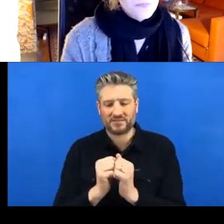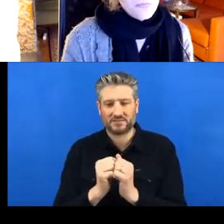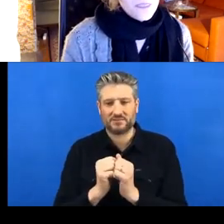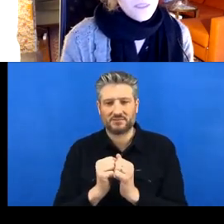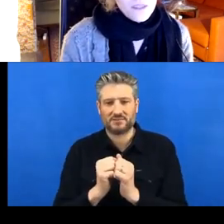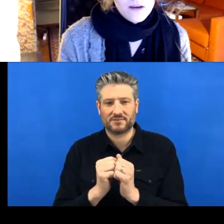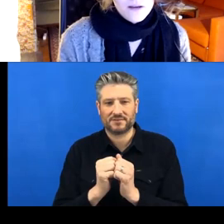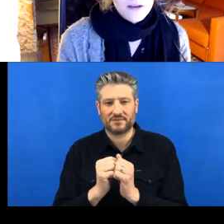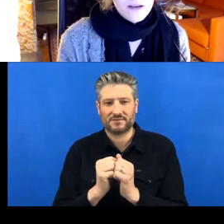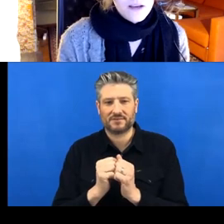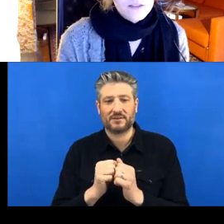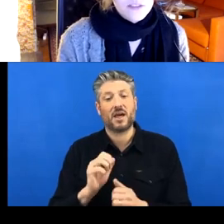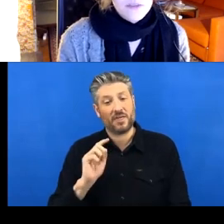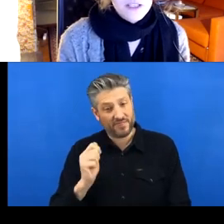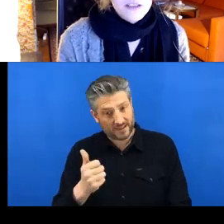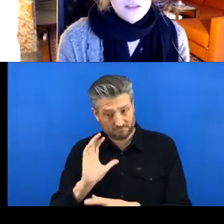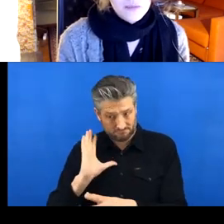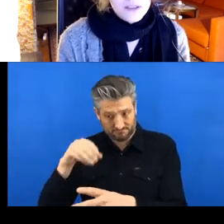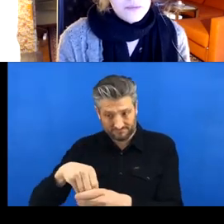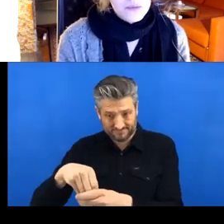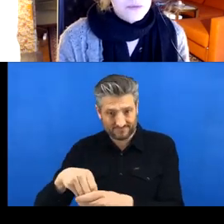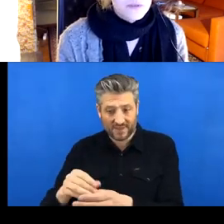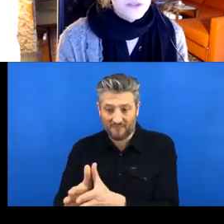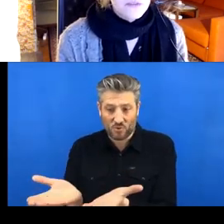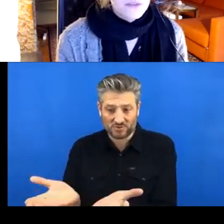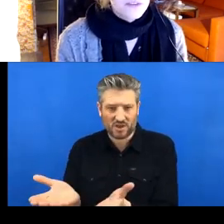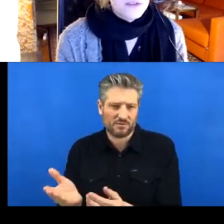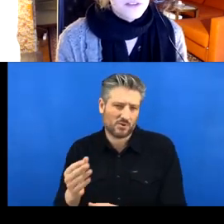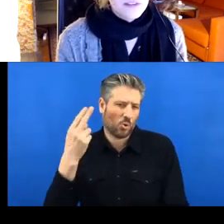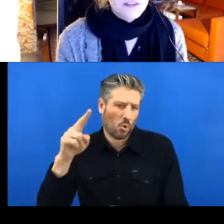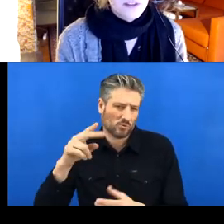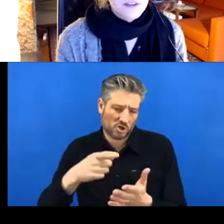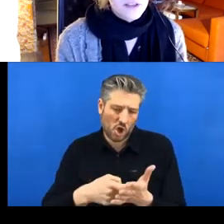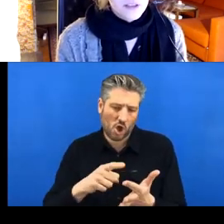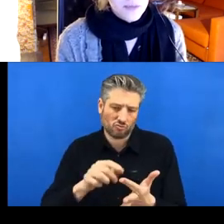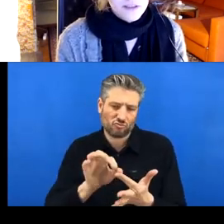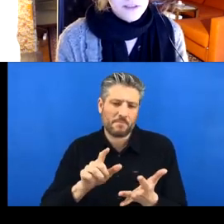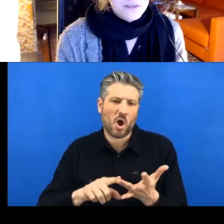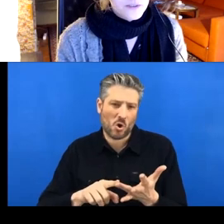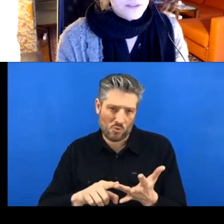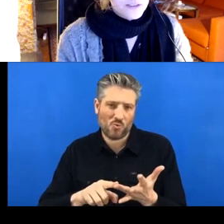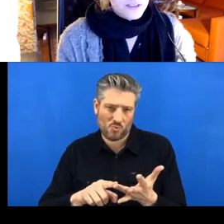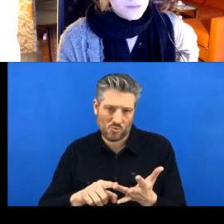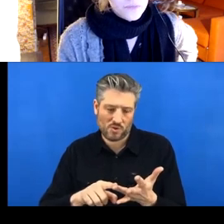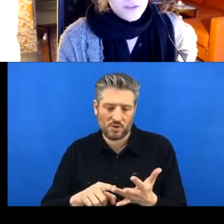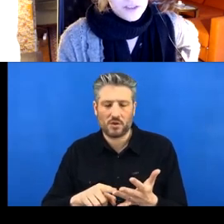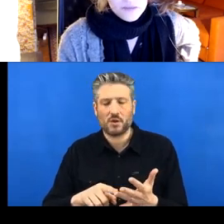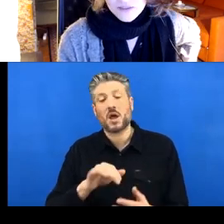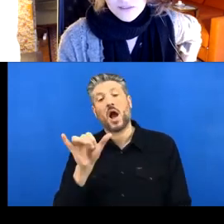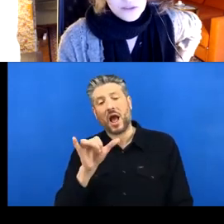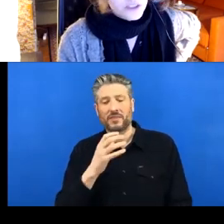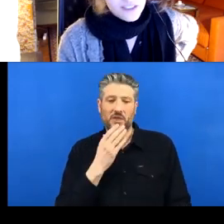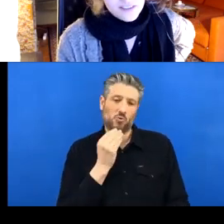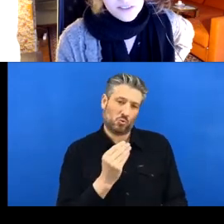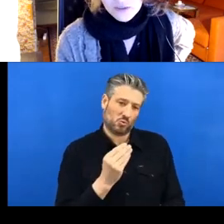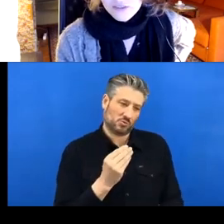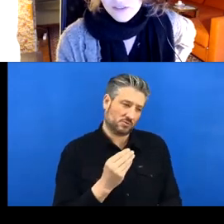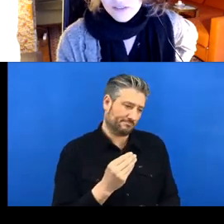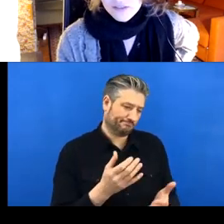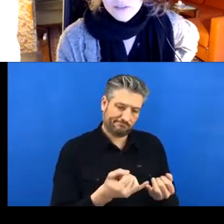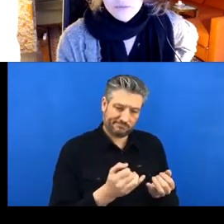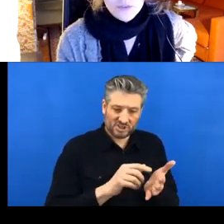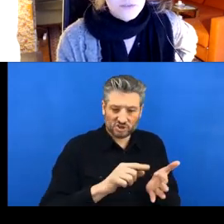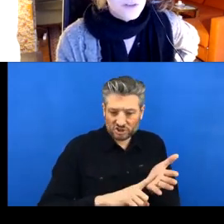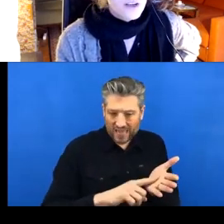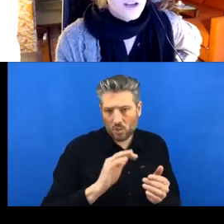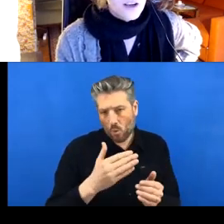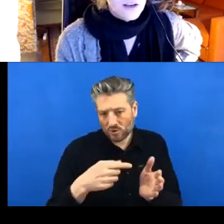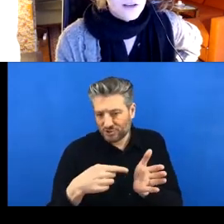Generally in the past, most people have been using it via the ‘command line’, or the ‘terminal’ or ‘shell’, it's called different things on different computers